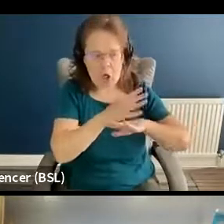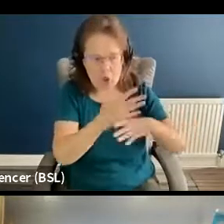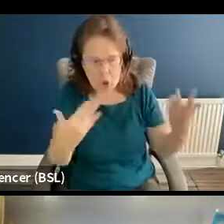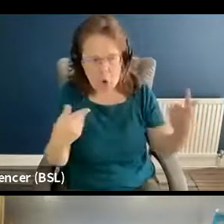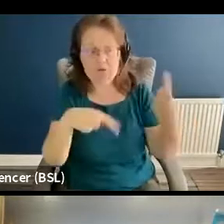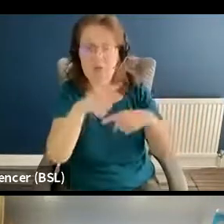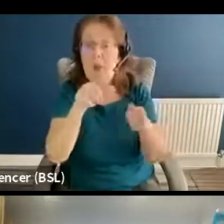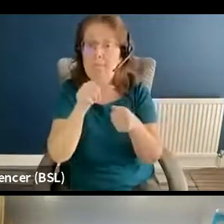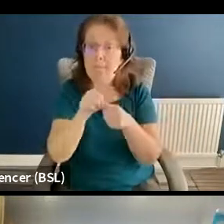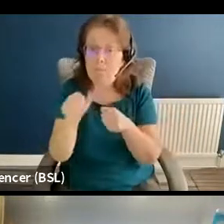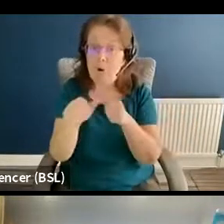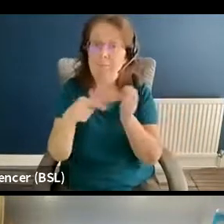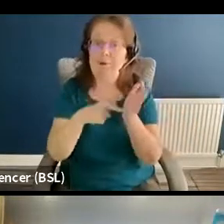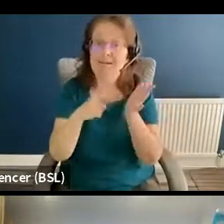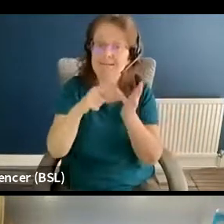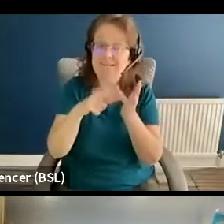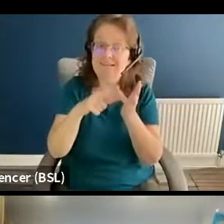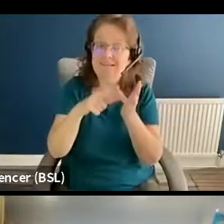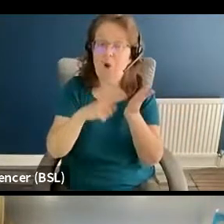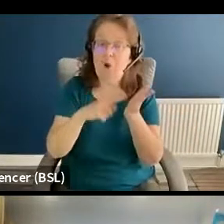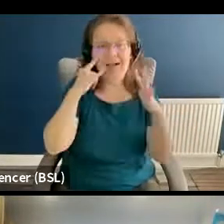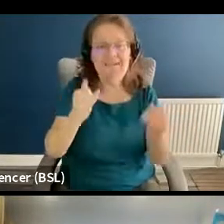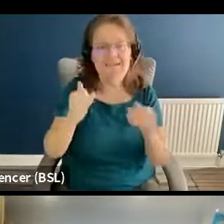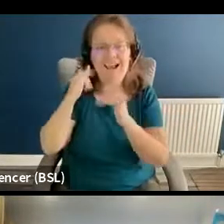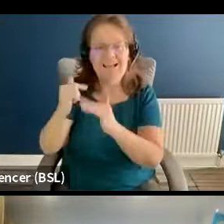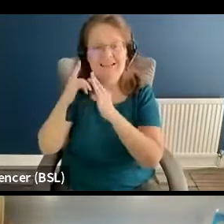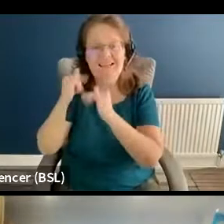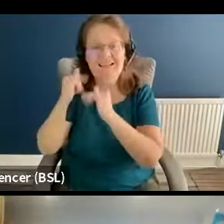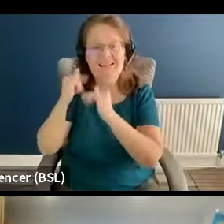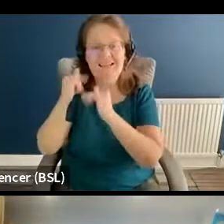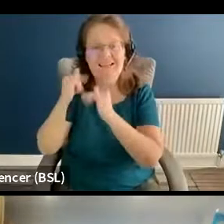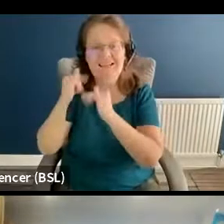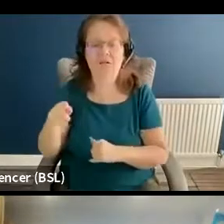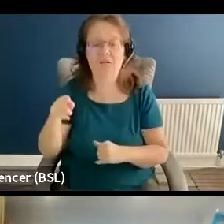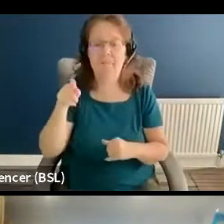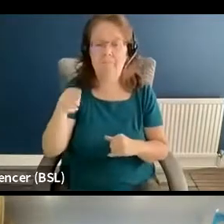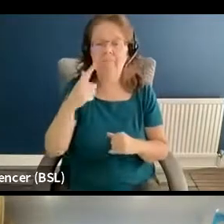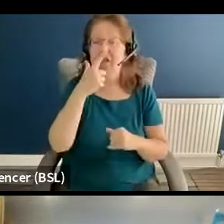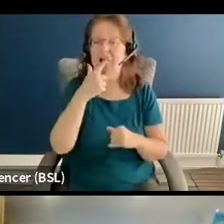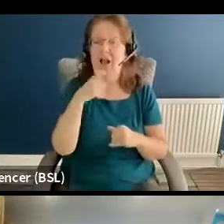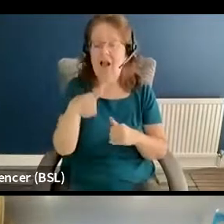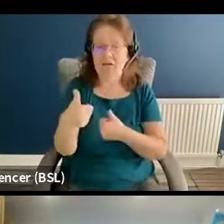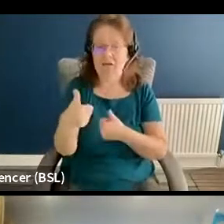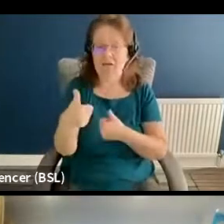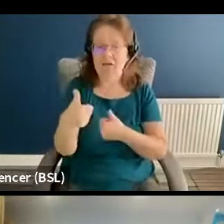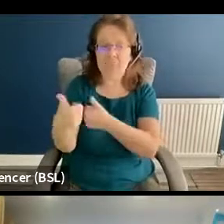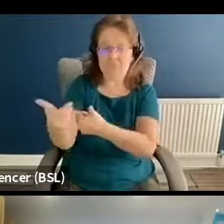automated scan for things that machines are good at. And then it also provides, here's a bunch of